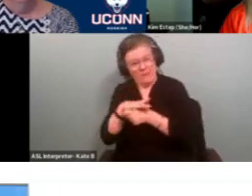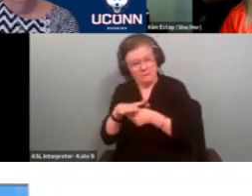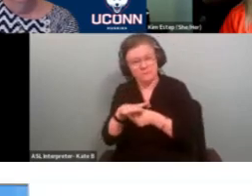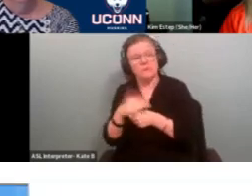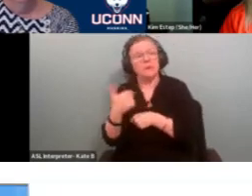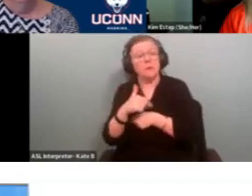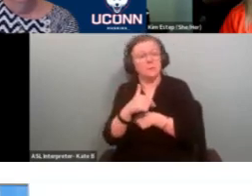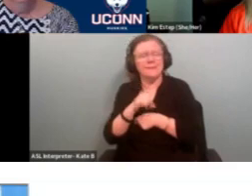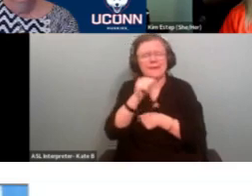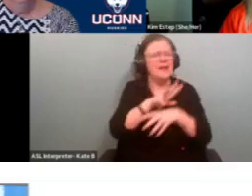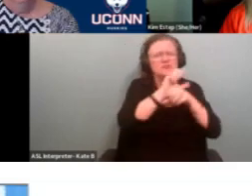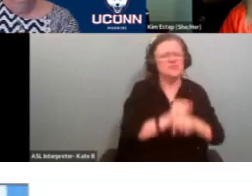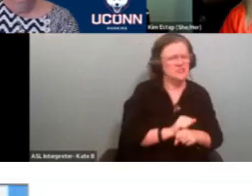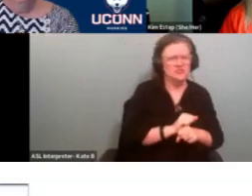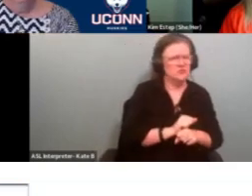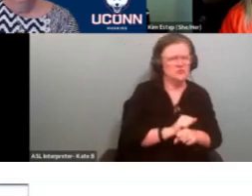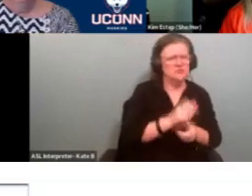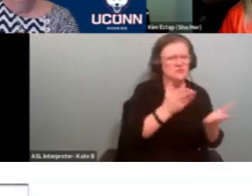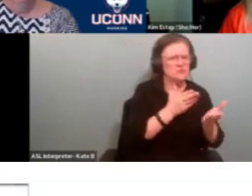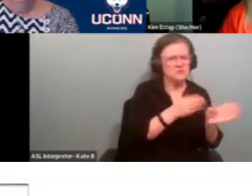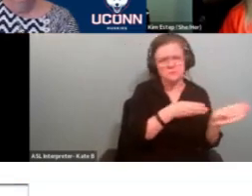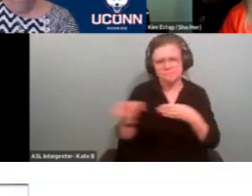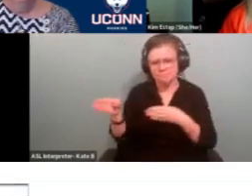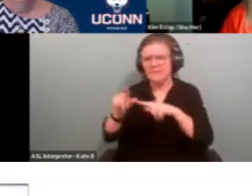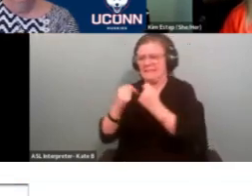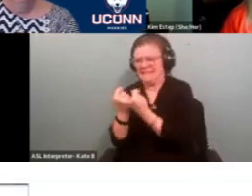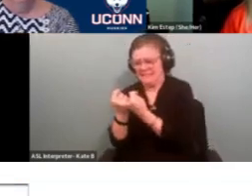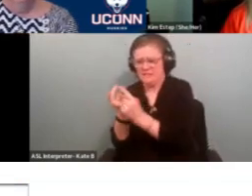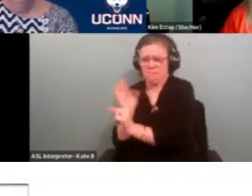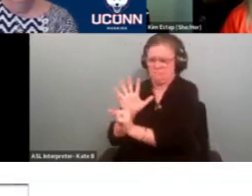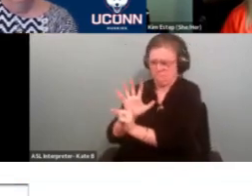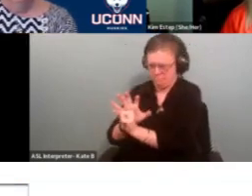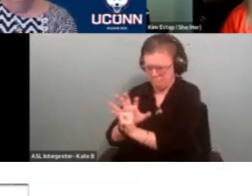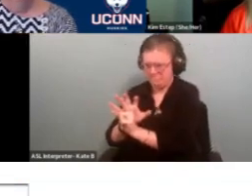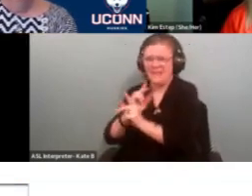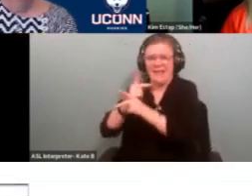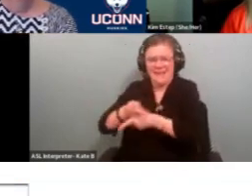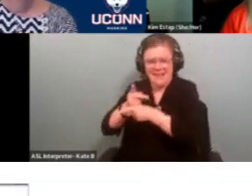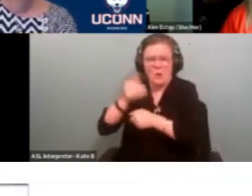traditional services in that it is a team based care planning process in which formal and